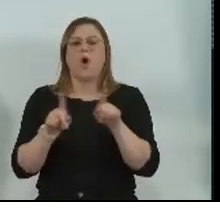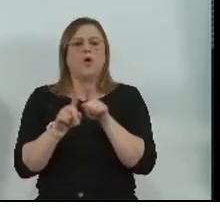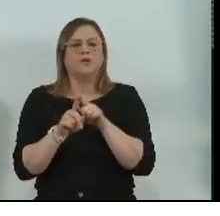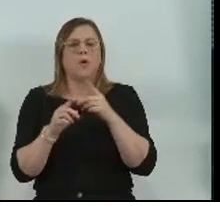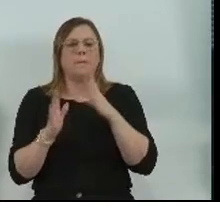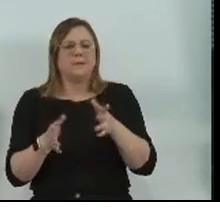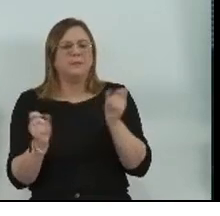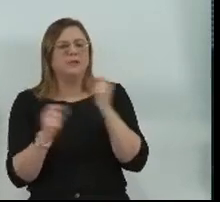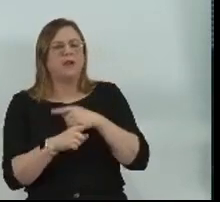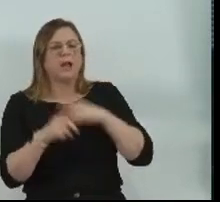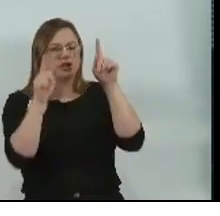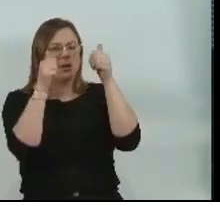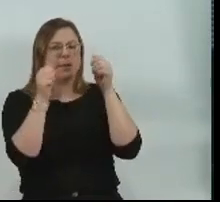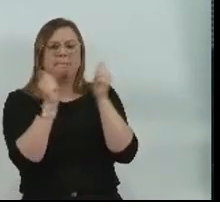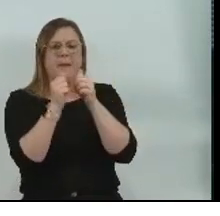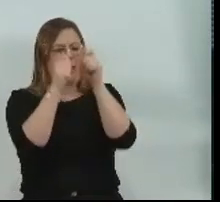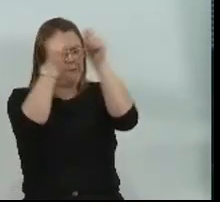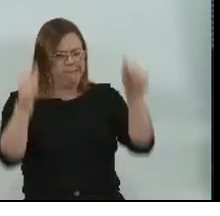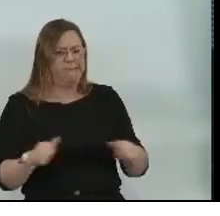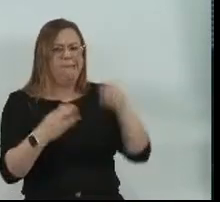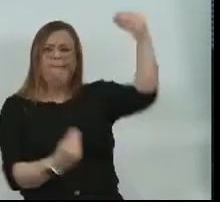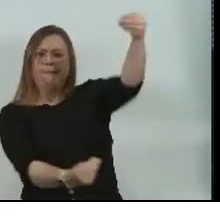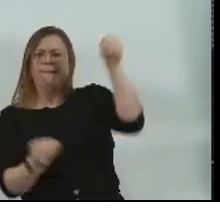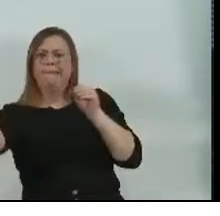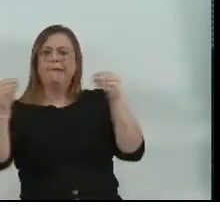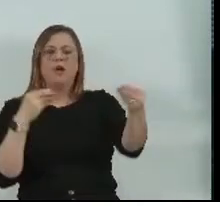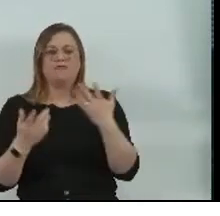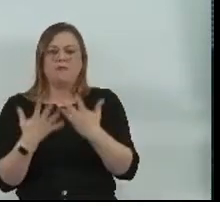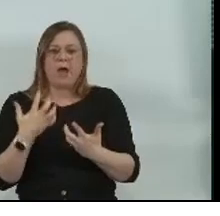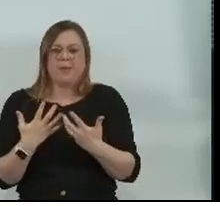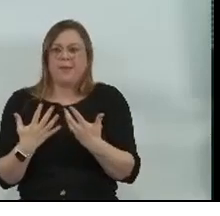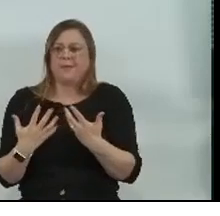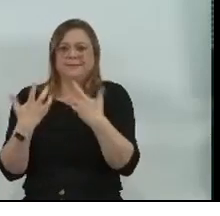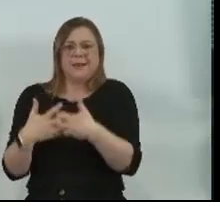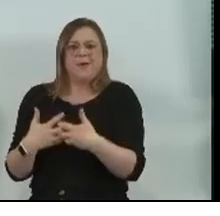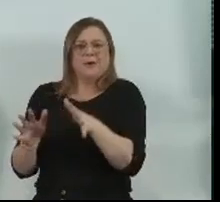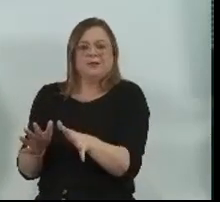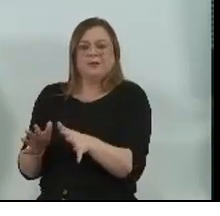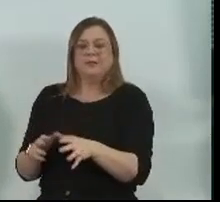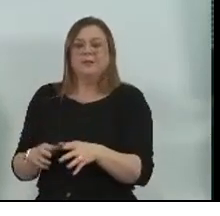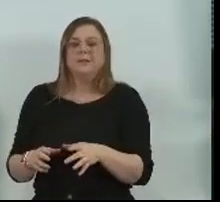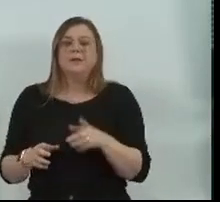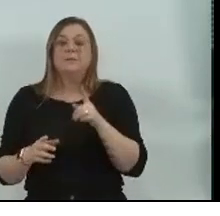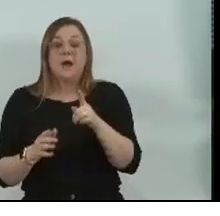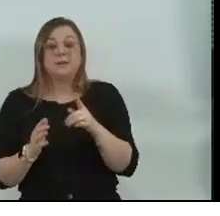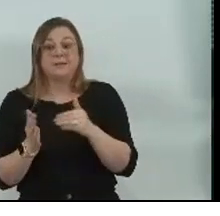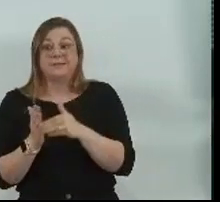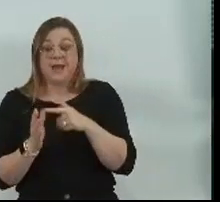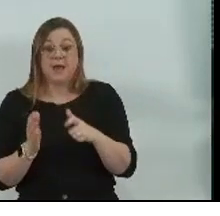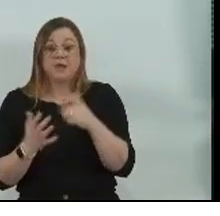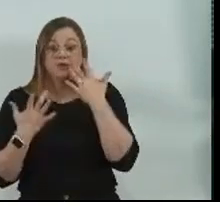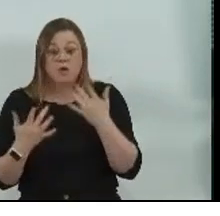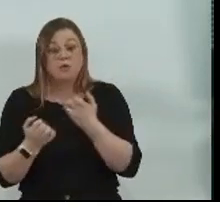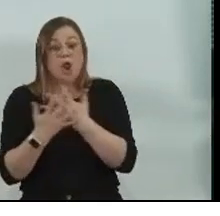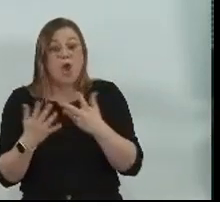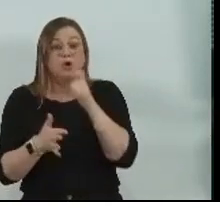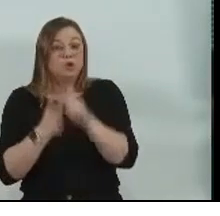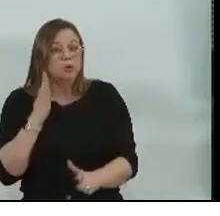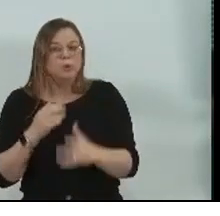of paper than sticking pieces of technology. And then Zac, although, although that was a bittersweet moment, it really does show that there still is a long way to go, but that, you know,